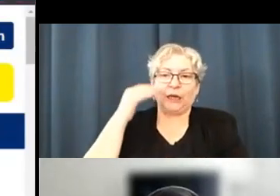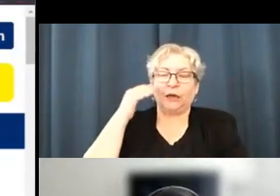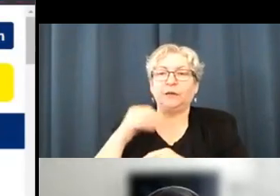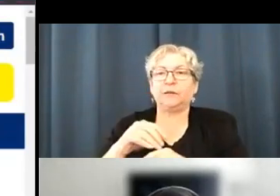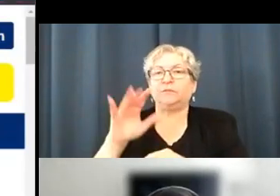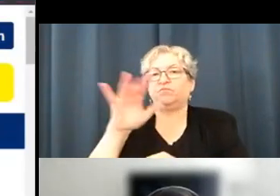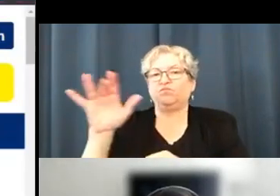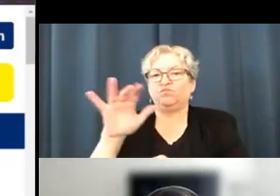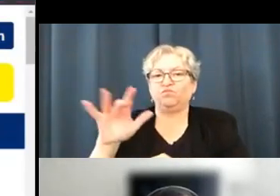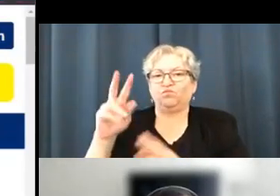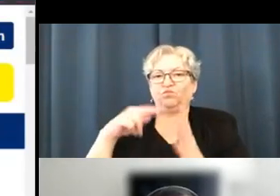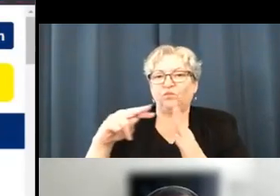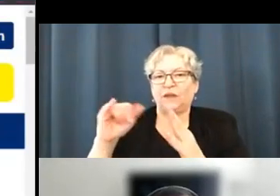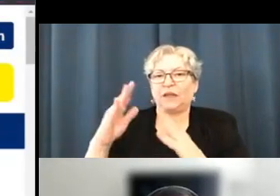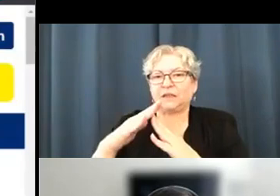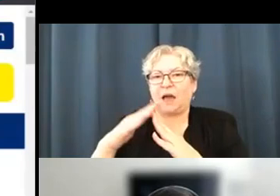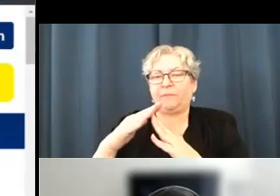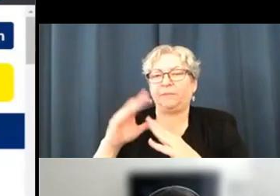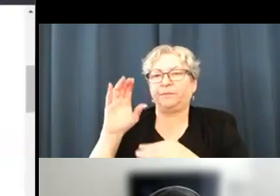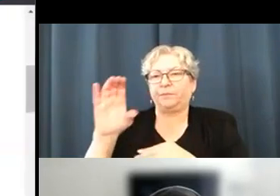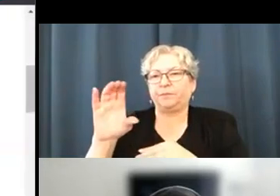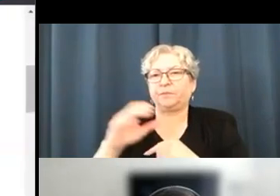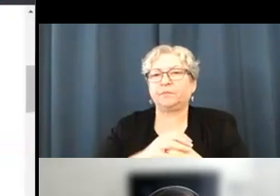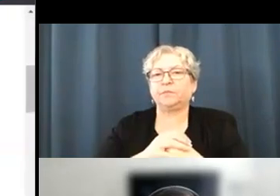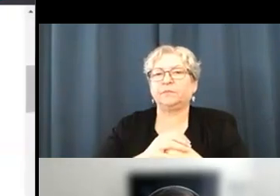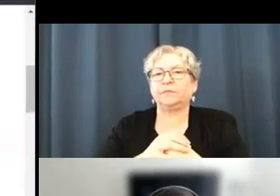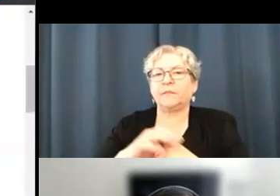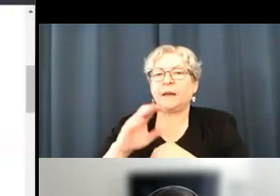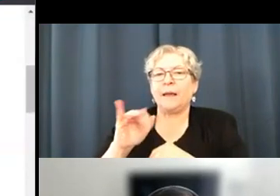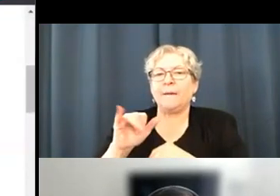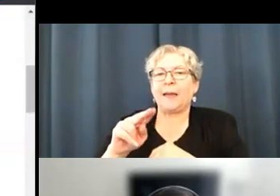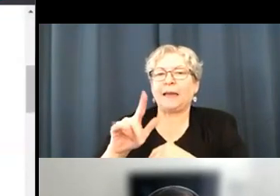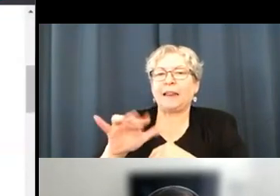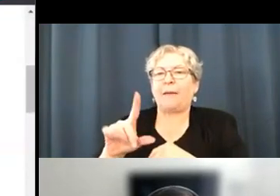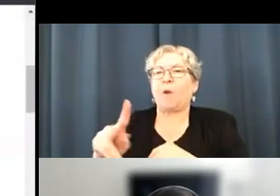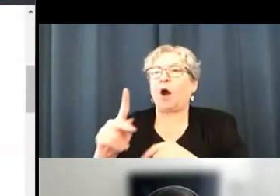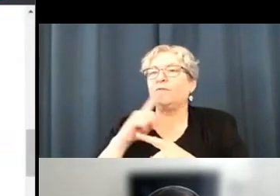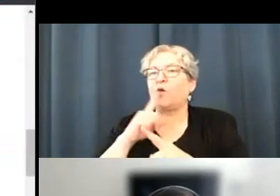and some helpful accessories, heading level one. Main landmark preparing the check, heading level two.